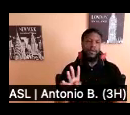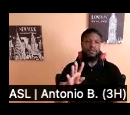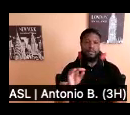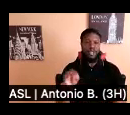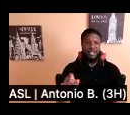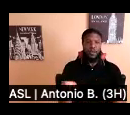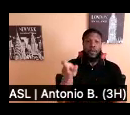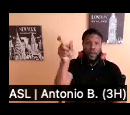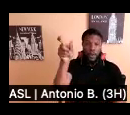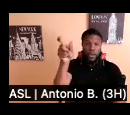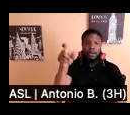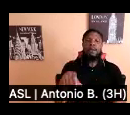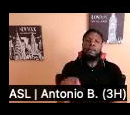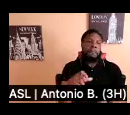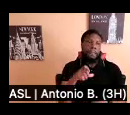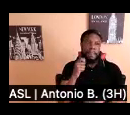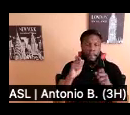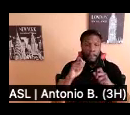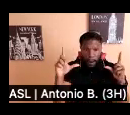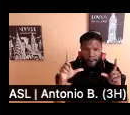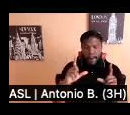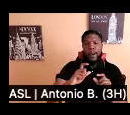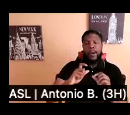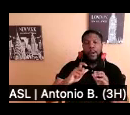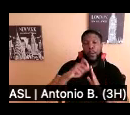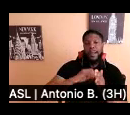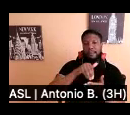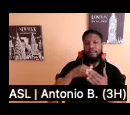surprising given writing center pedagogy's focus on facilitative and less-directive